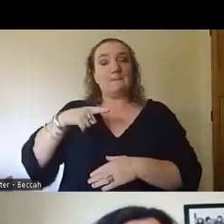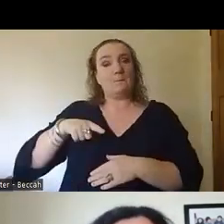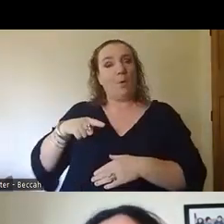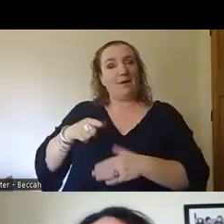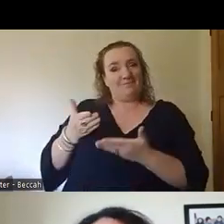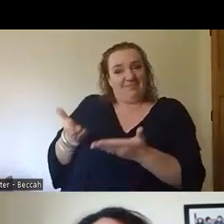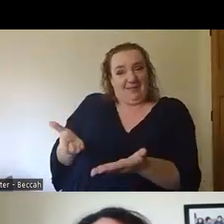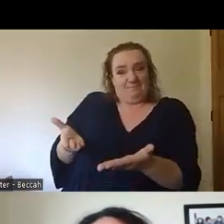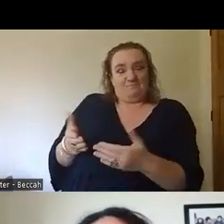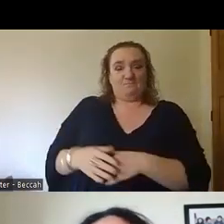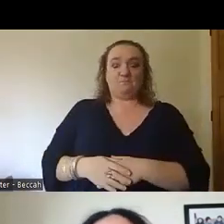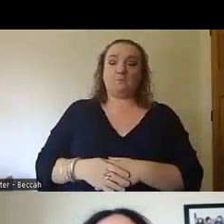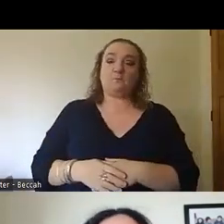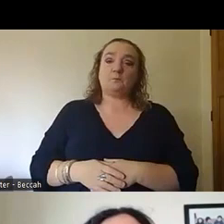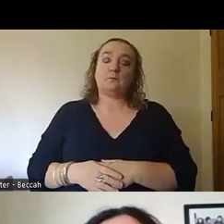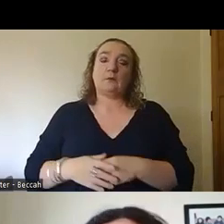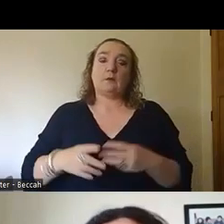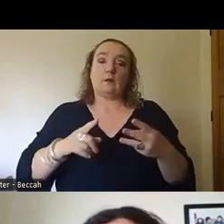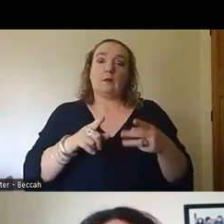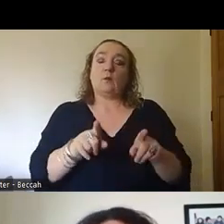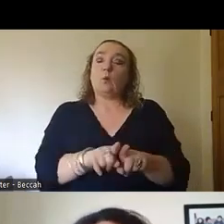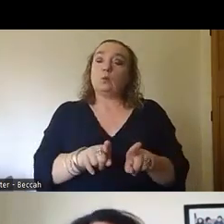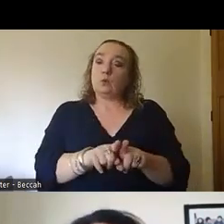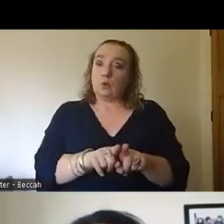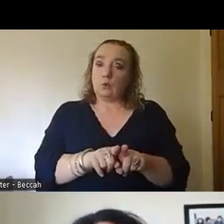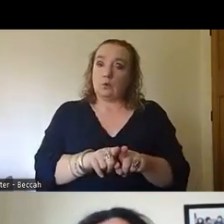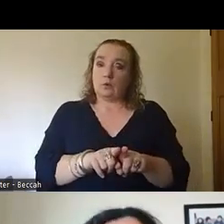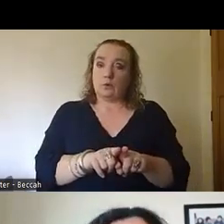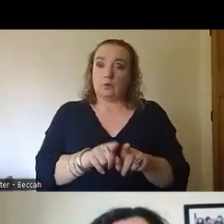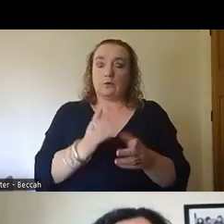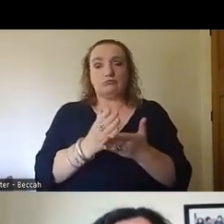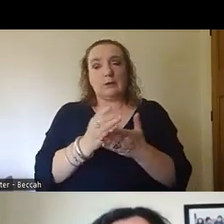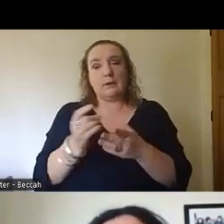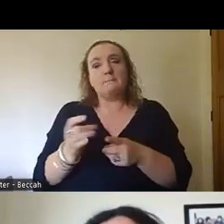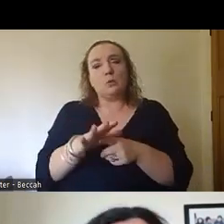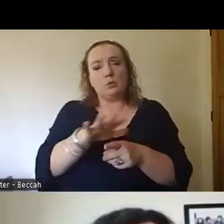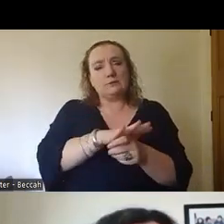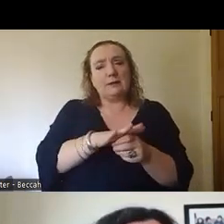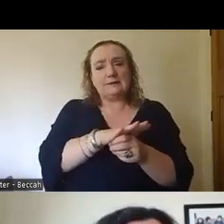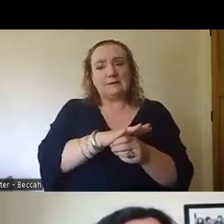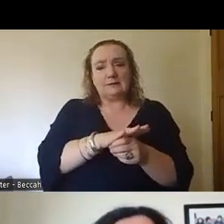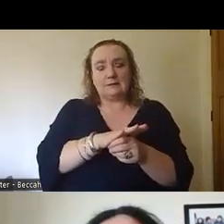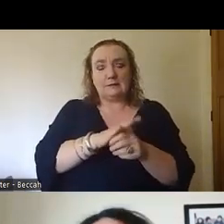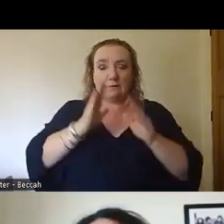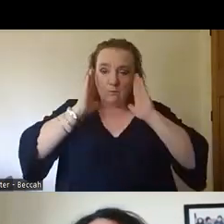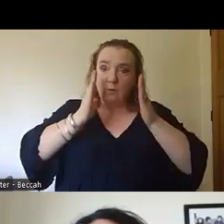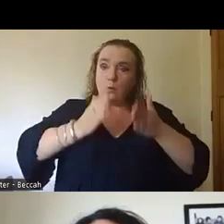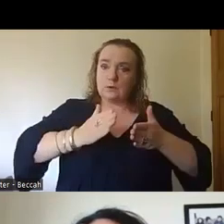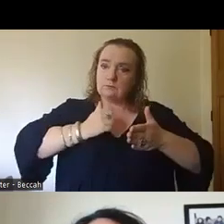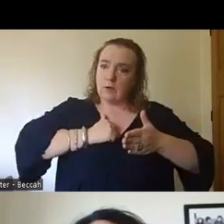And the other little bit I wanna share is the spaces that are really dear to my heart. The areas of focus for me have always been inclusion